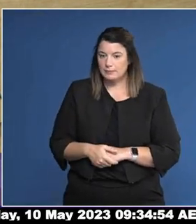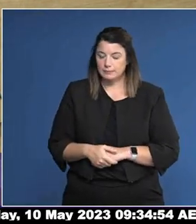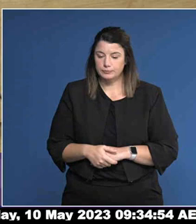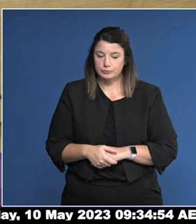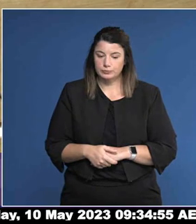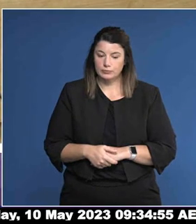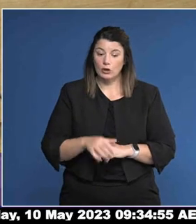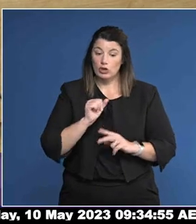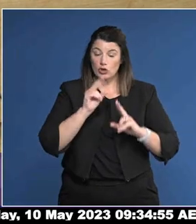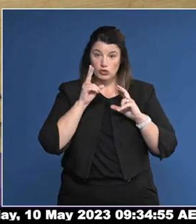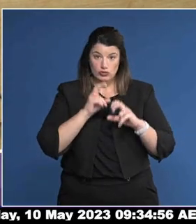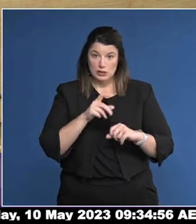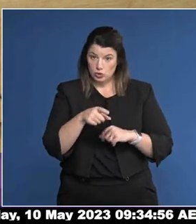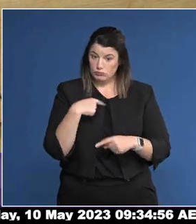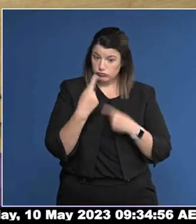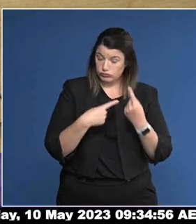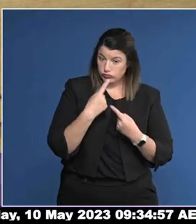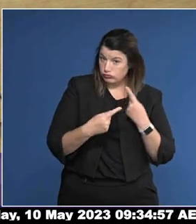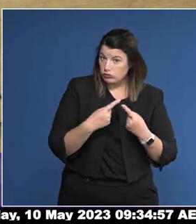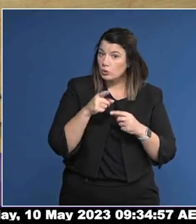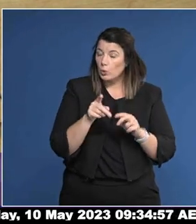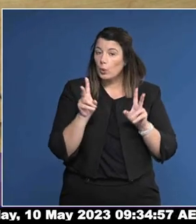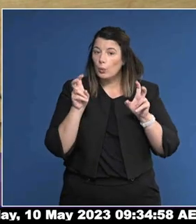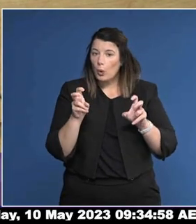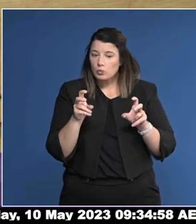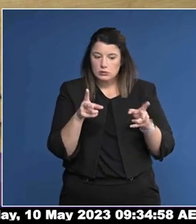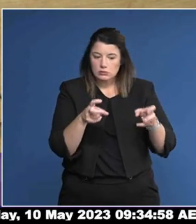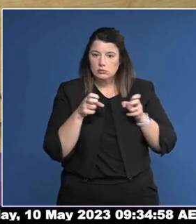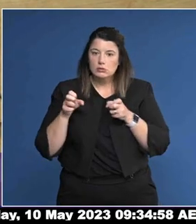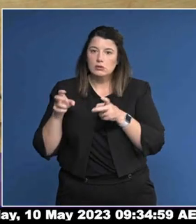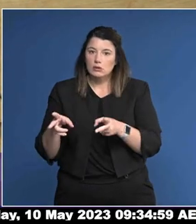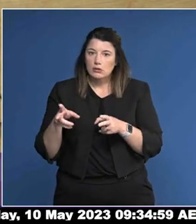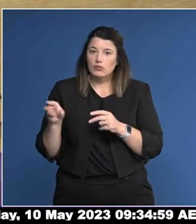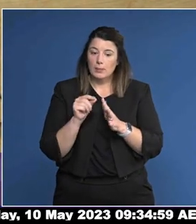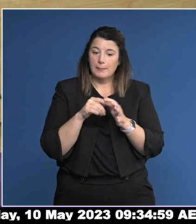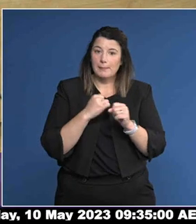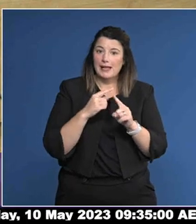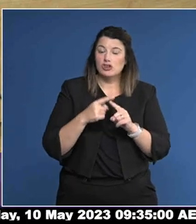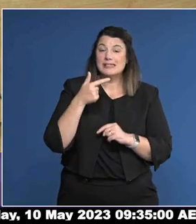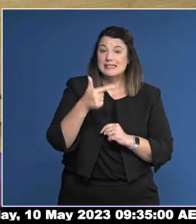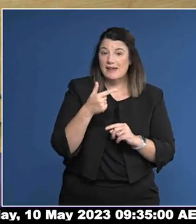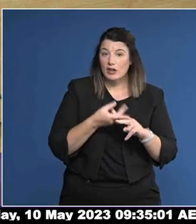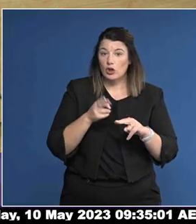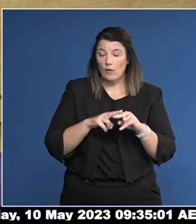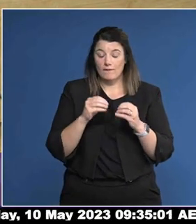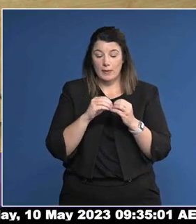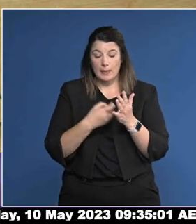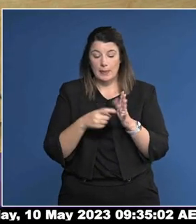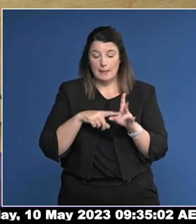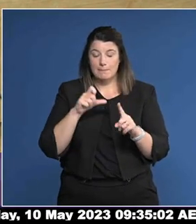Yes. MS EASTMAN: You have quoted an extract from page 7 of the Bryce and others article.